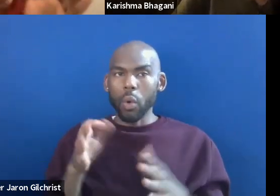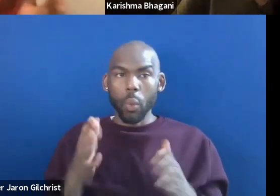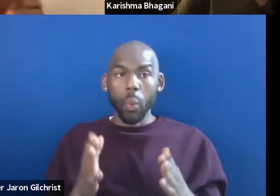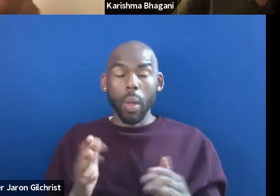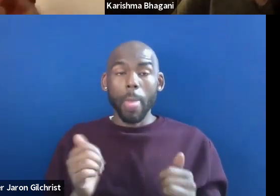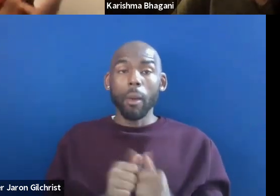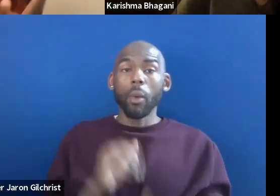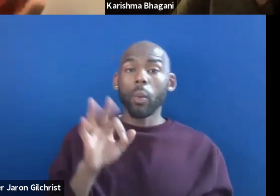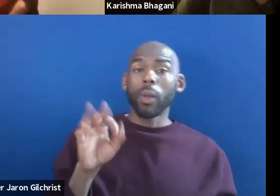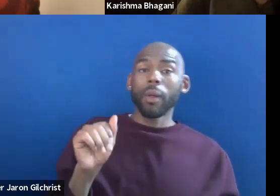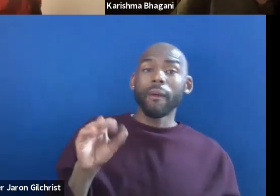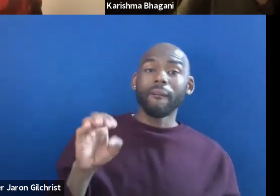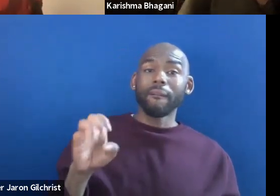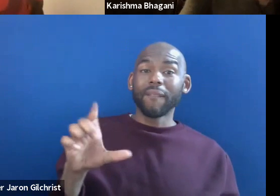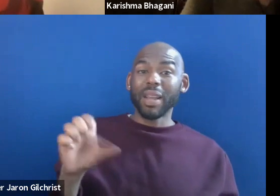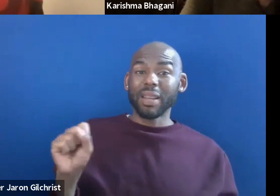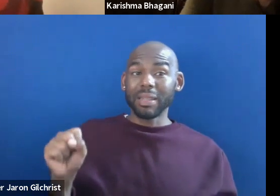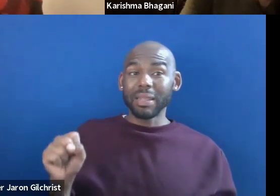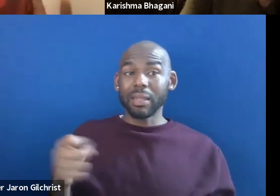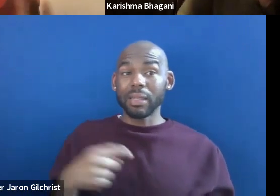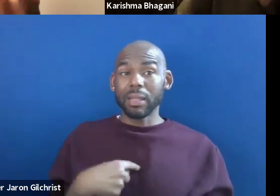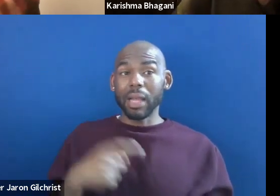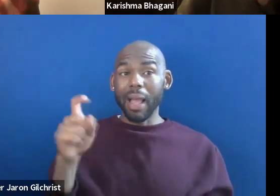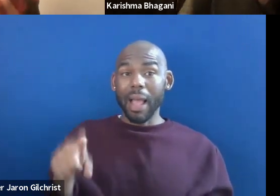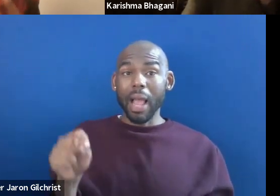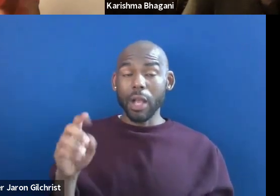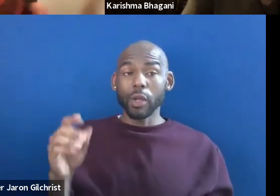I basically had to limit my costs